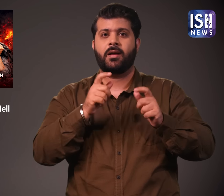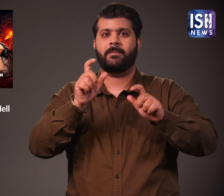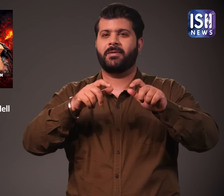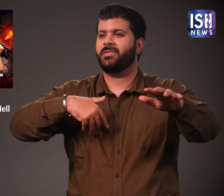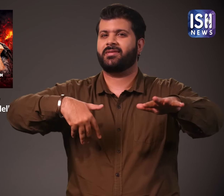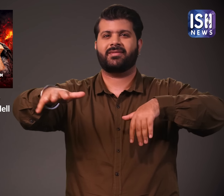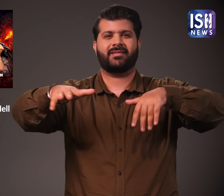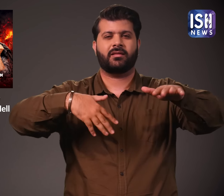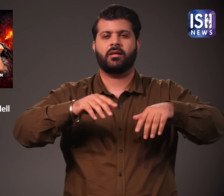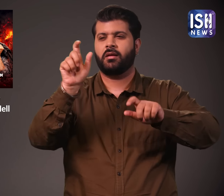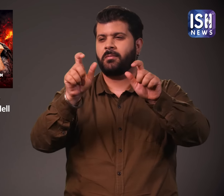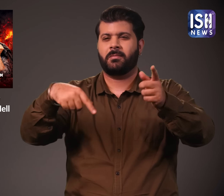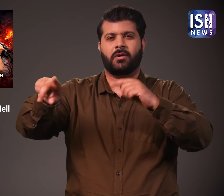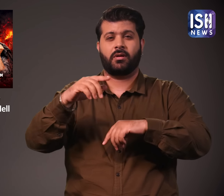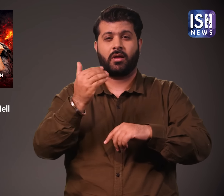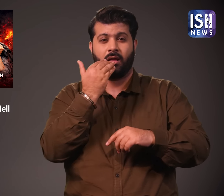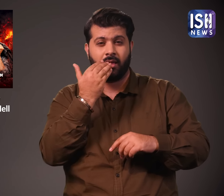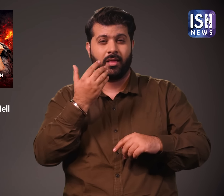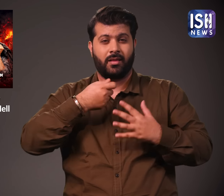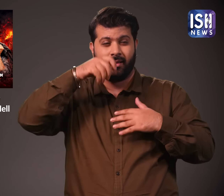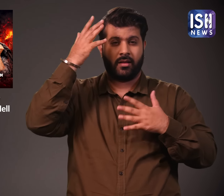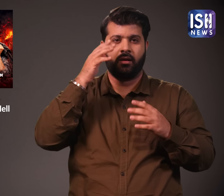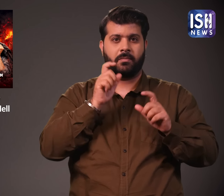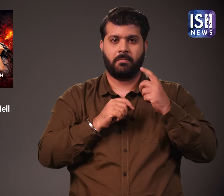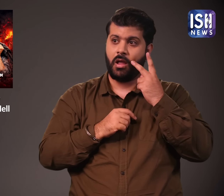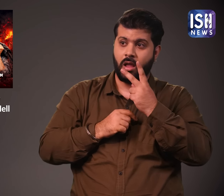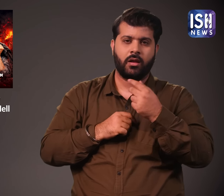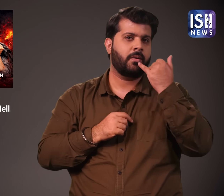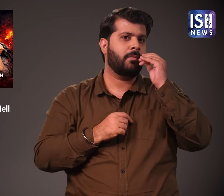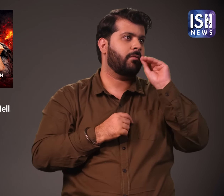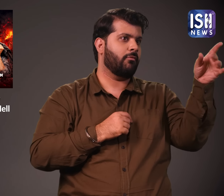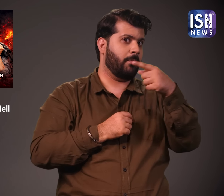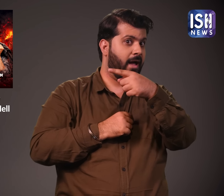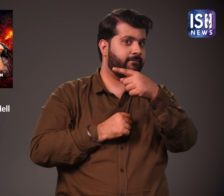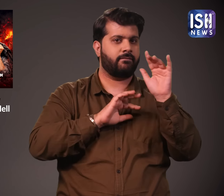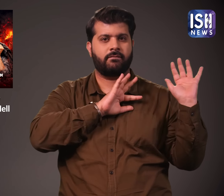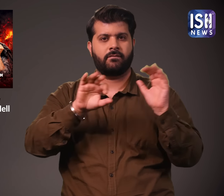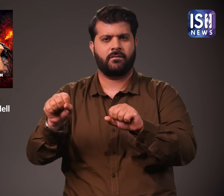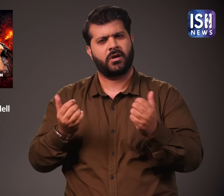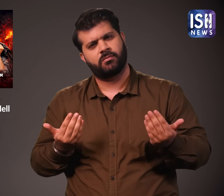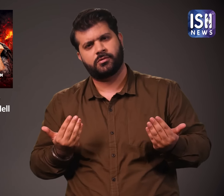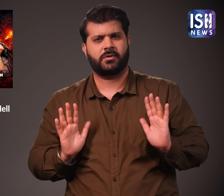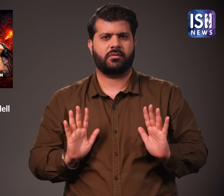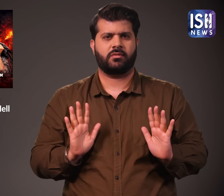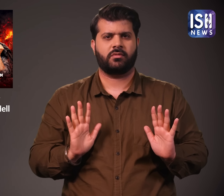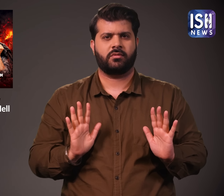public reporting systems which monitor women’s clothing and identify violations.